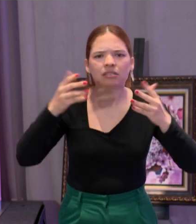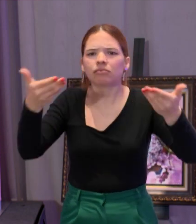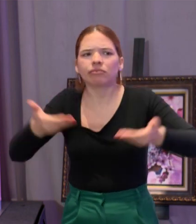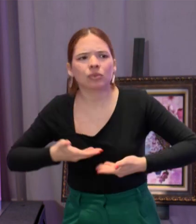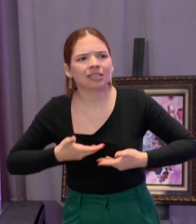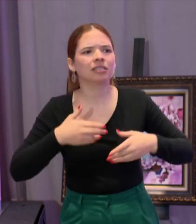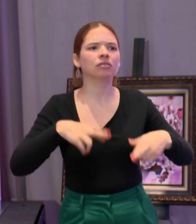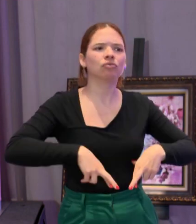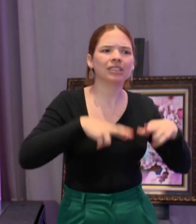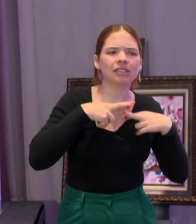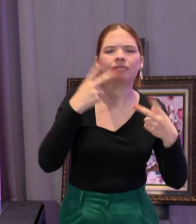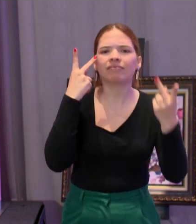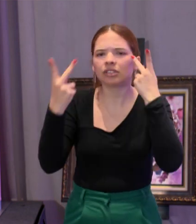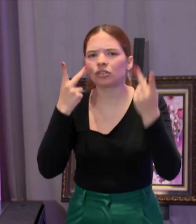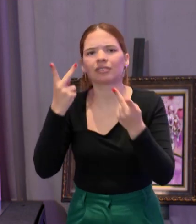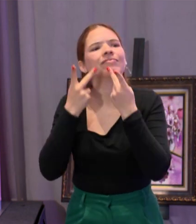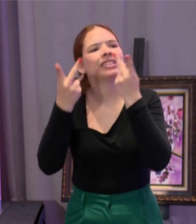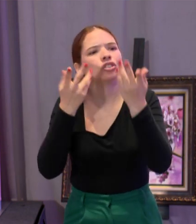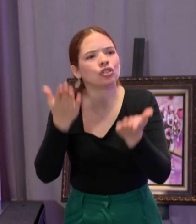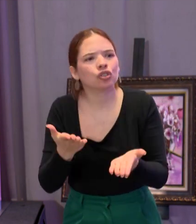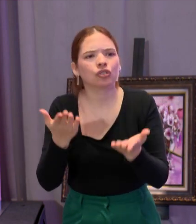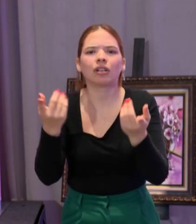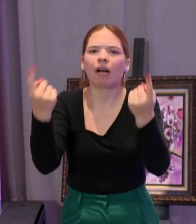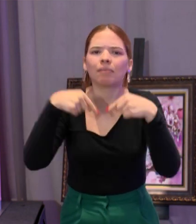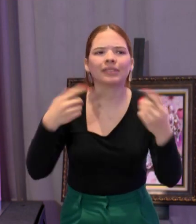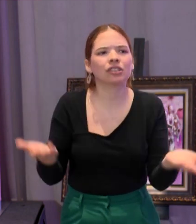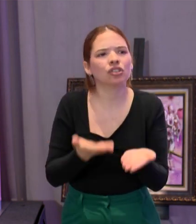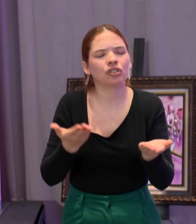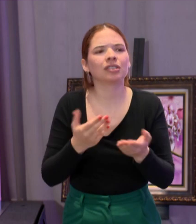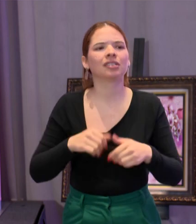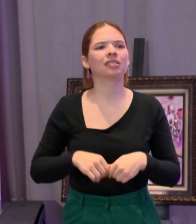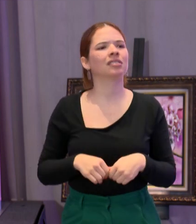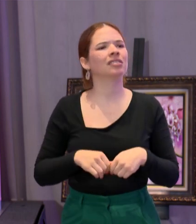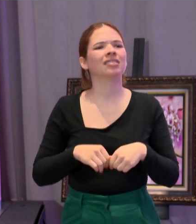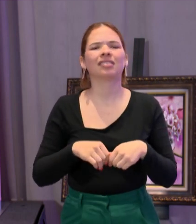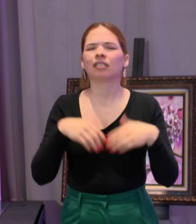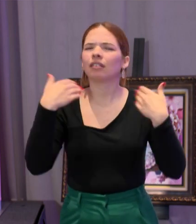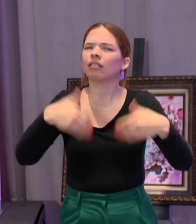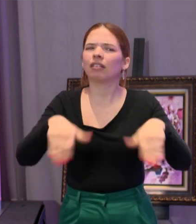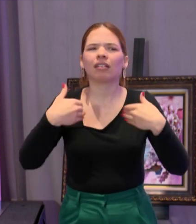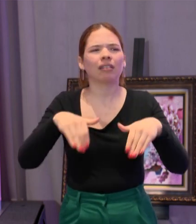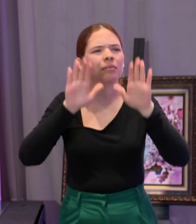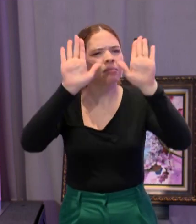RESIDENTS AND VISITORS FOR A STAYCATION OR VACATION. IT IS INCREDIBLE TO SEE THE